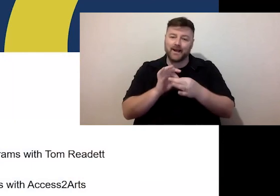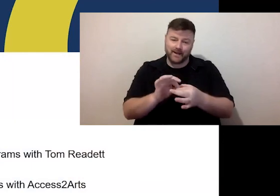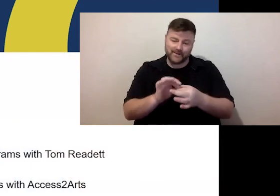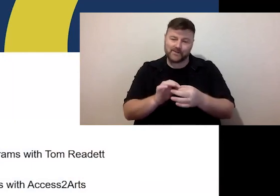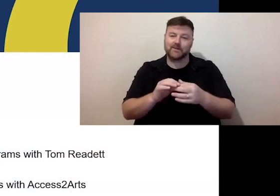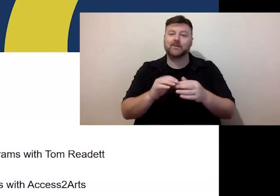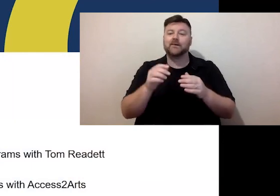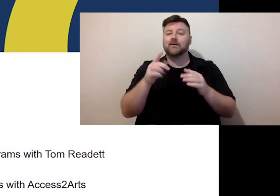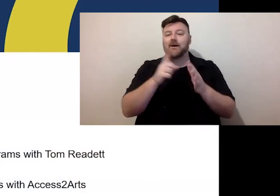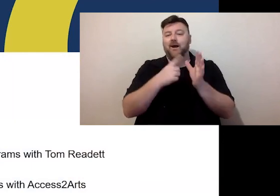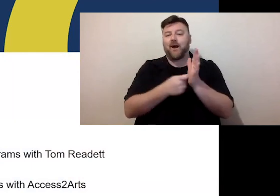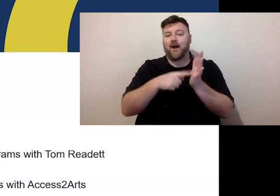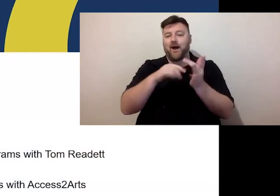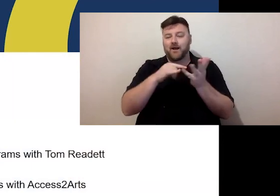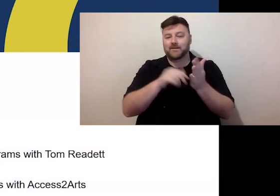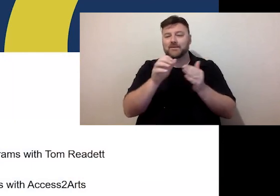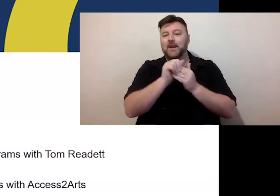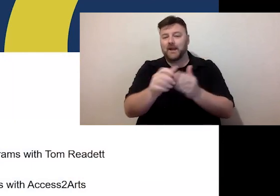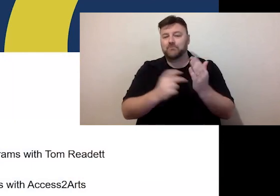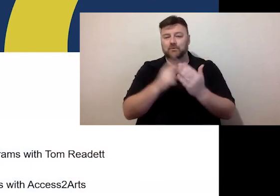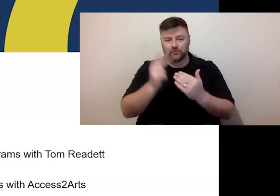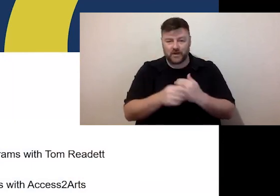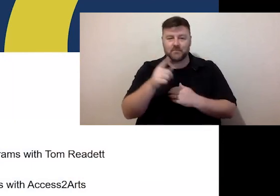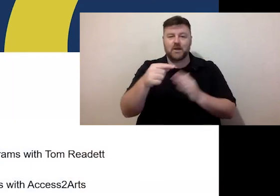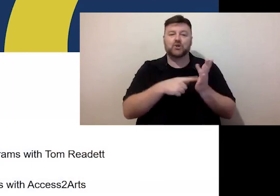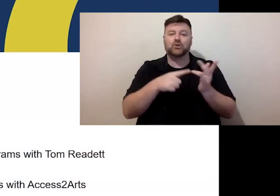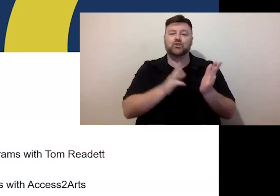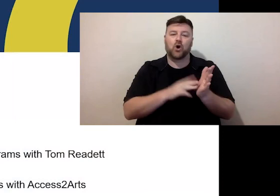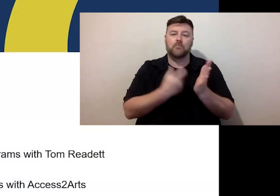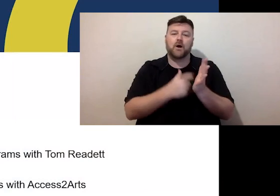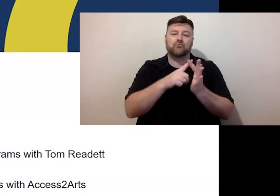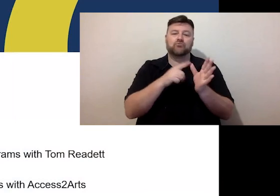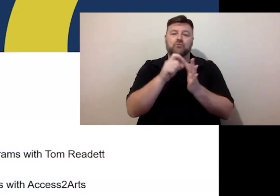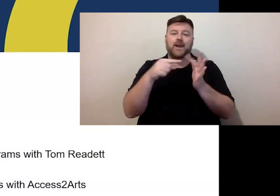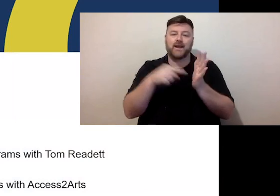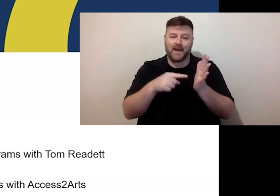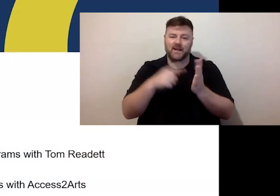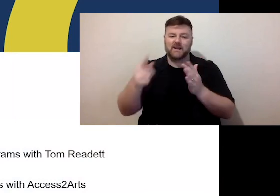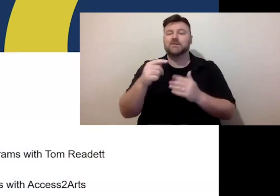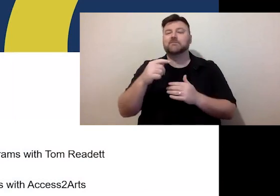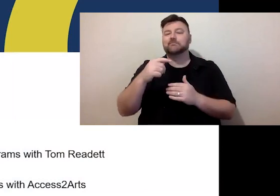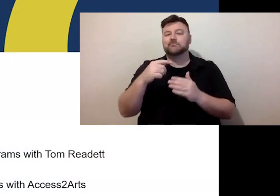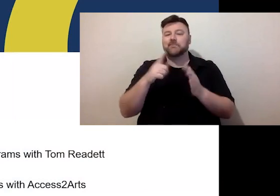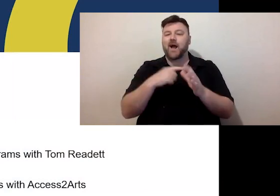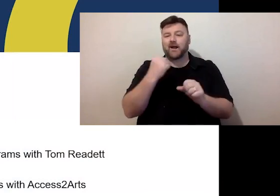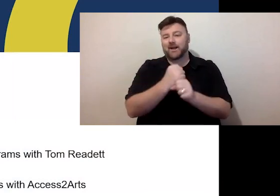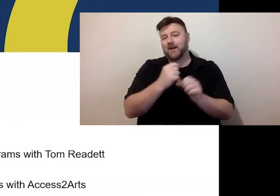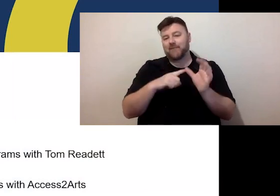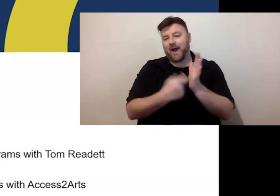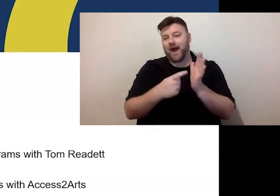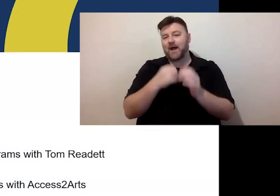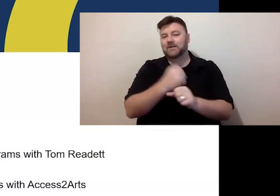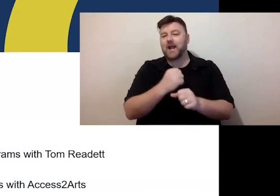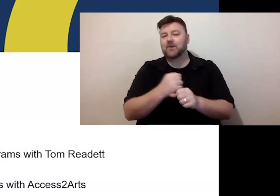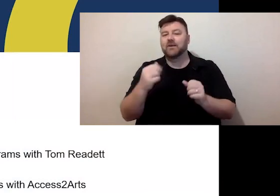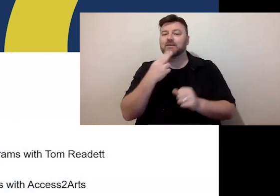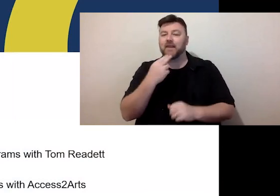Tom Readett, the Education leader at the Gallery of South Australia.